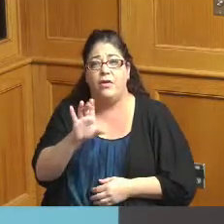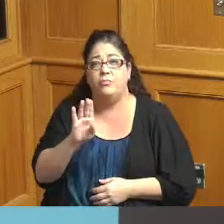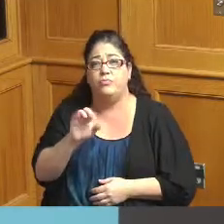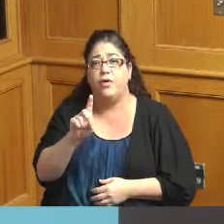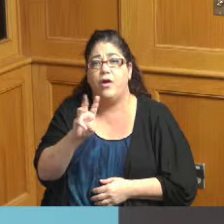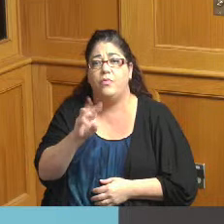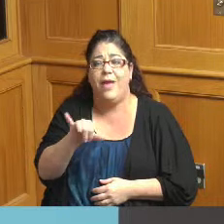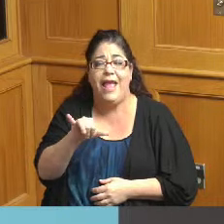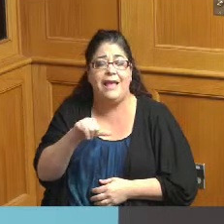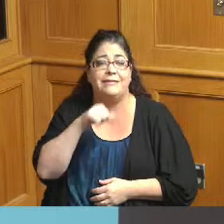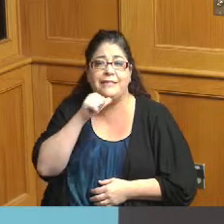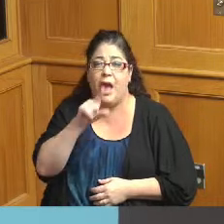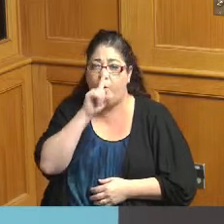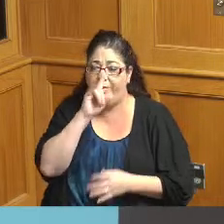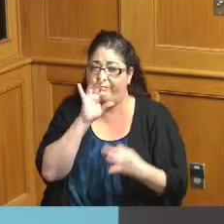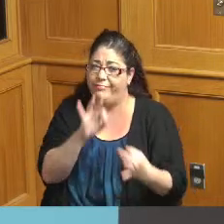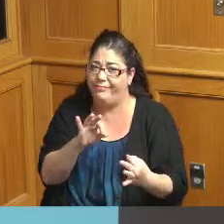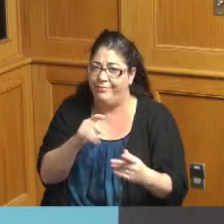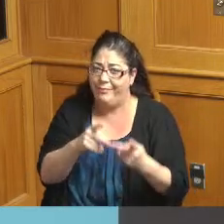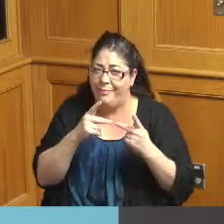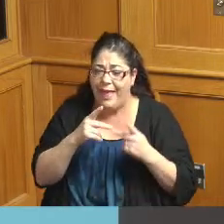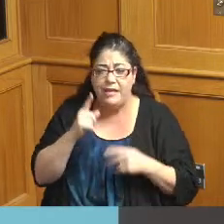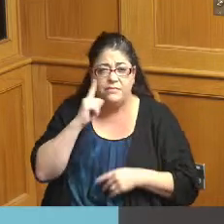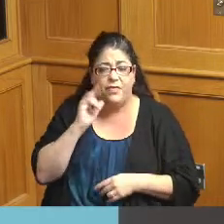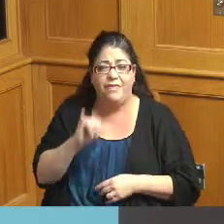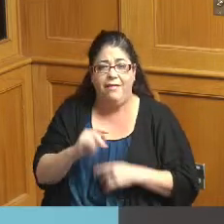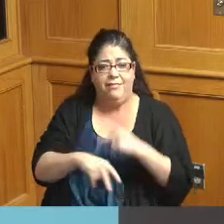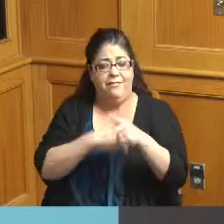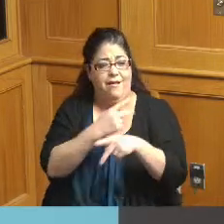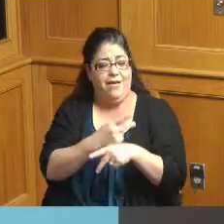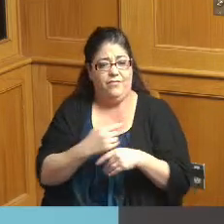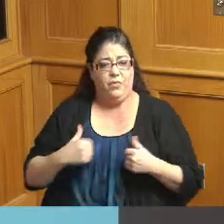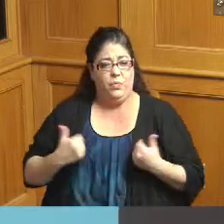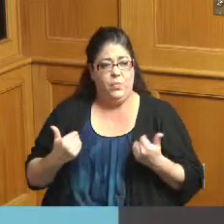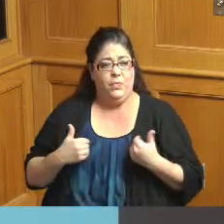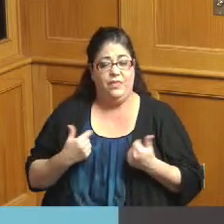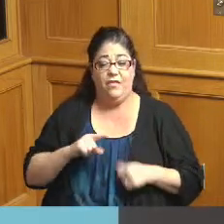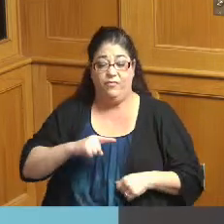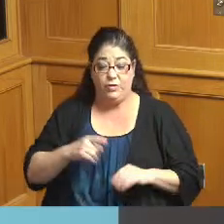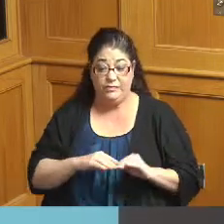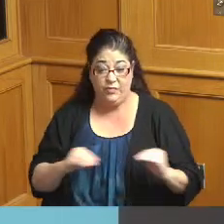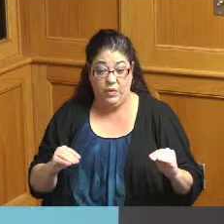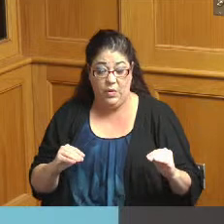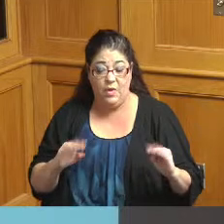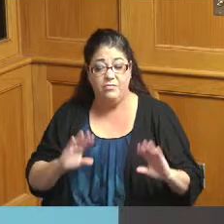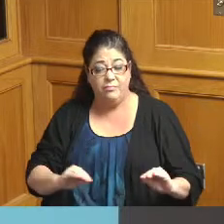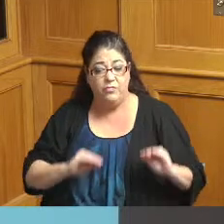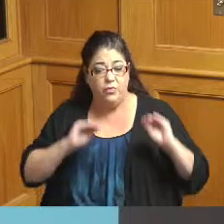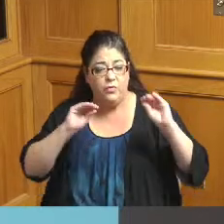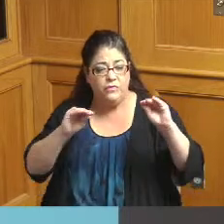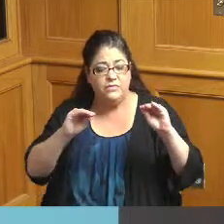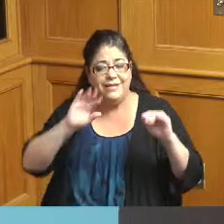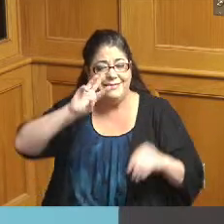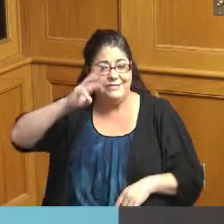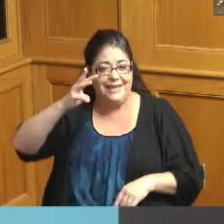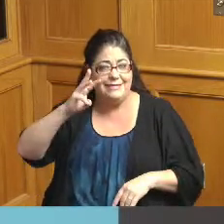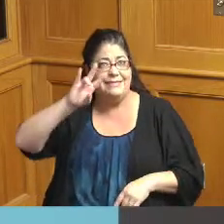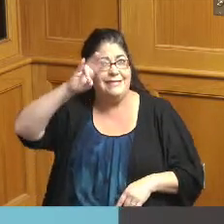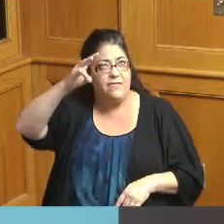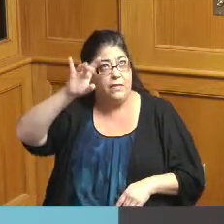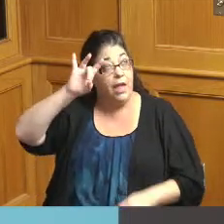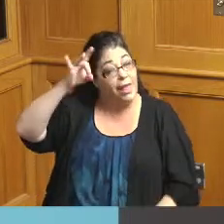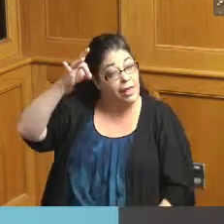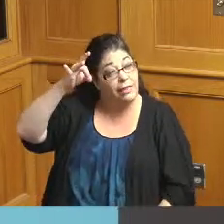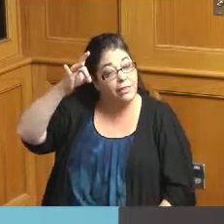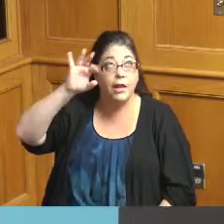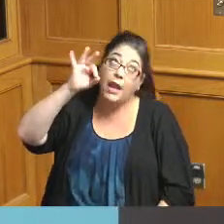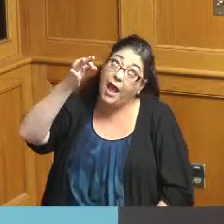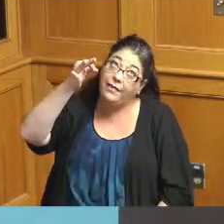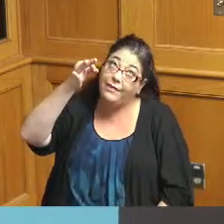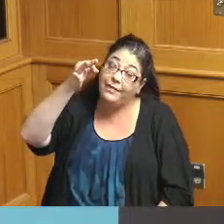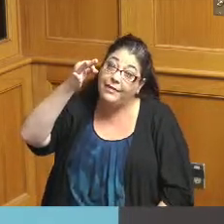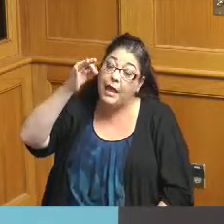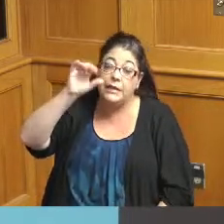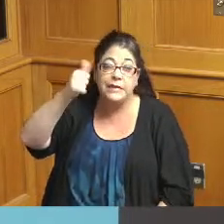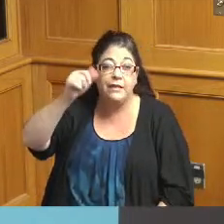ideal for a Juvenile Court setting we moved from the first floor to the 6th 7th 8th 9th 10th 11th